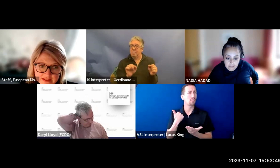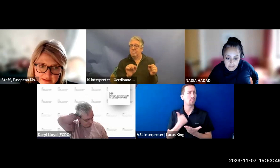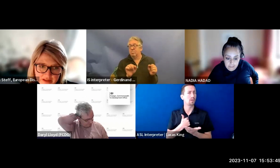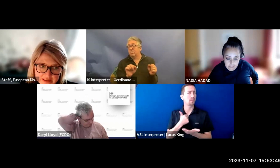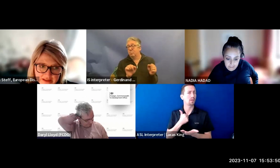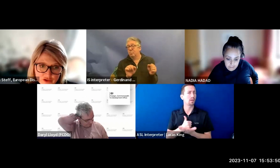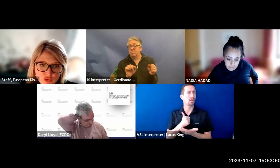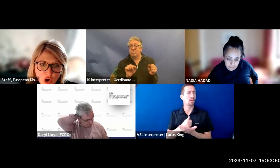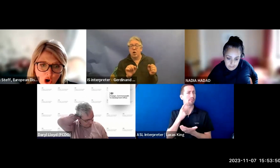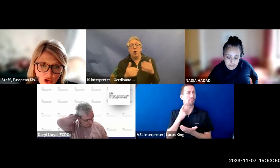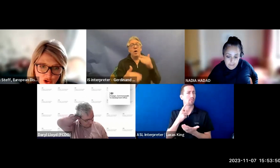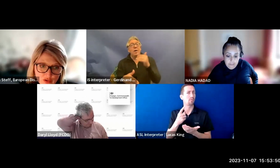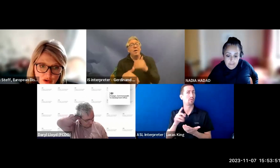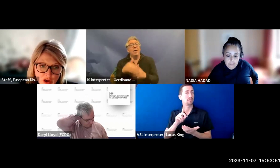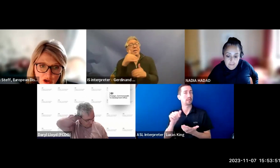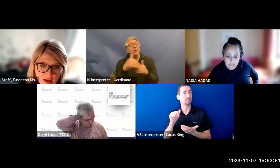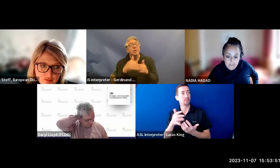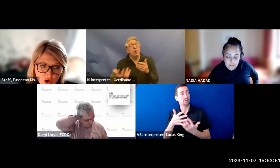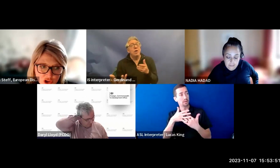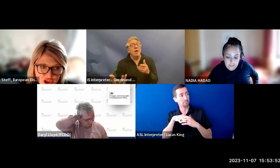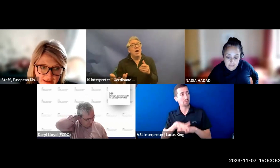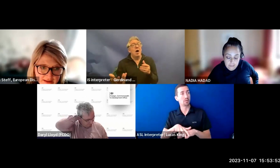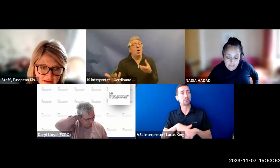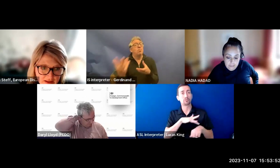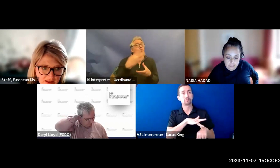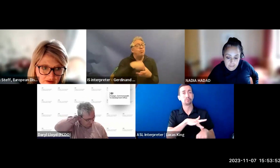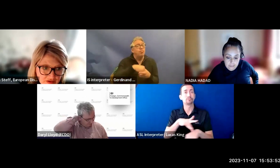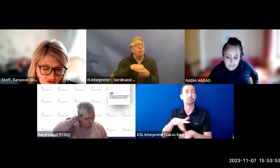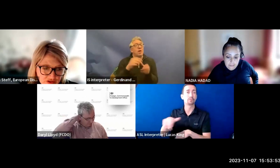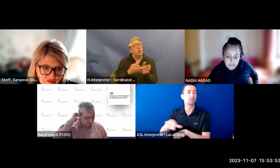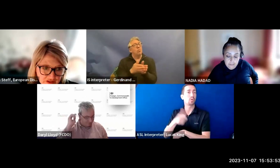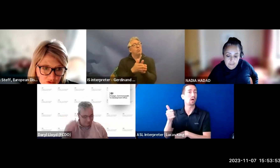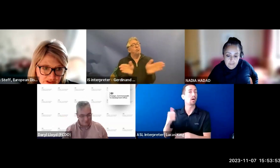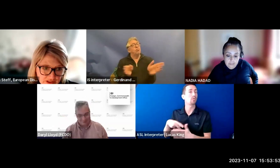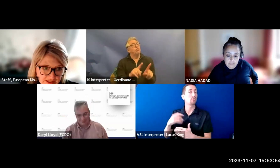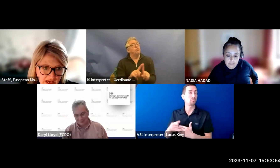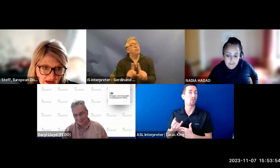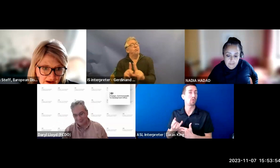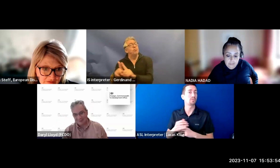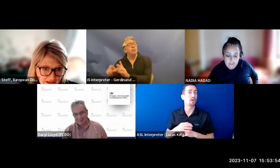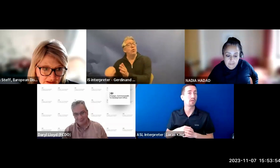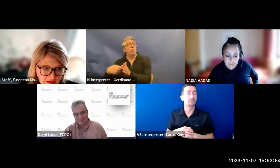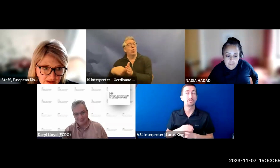disability to other projects. The difficulties they are having...